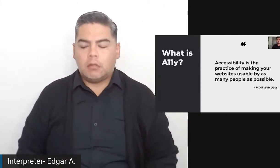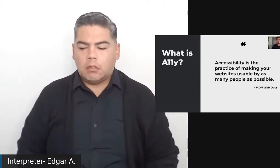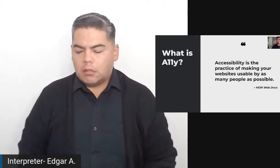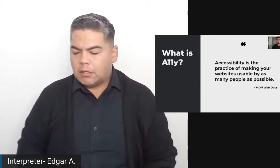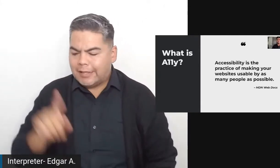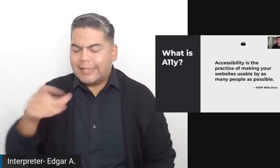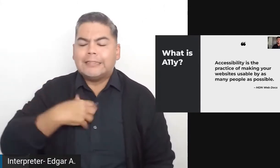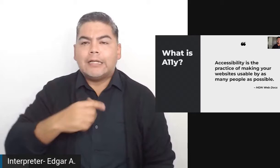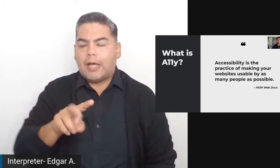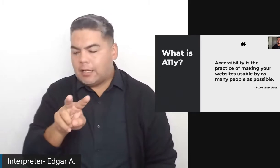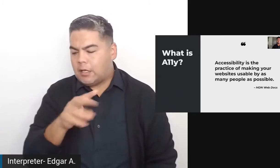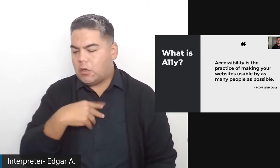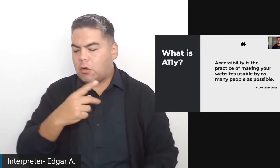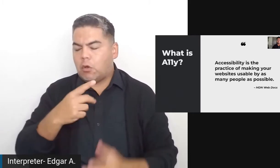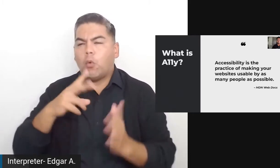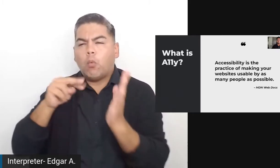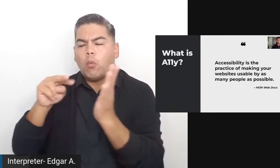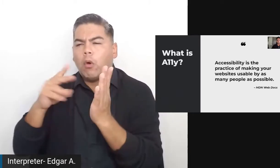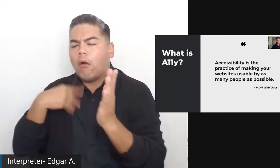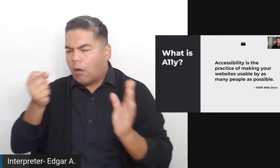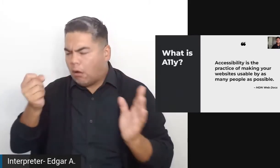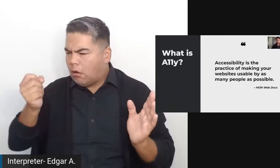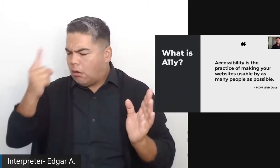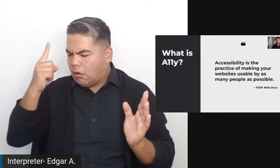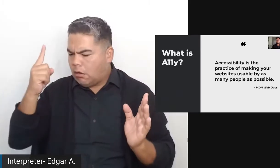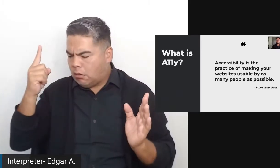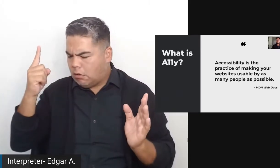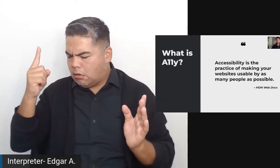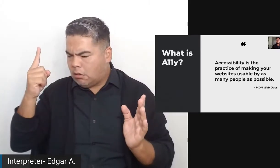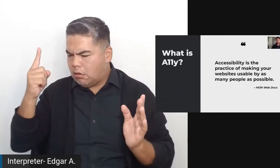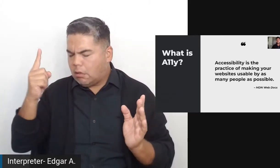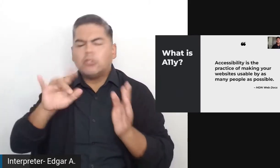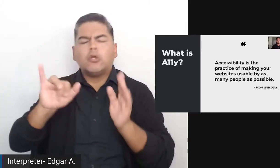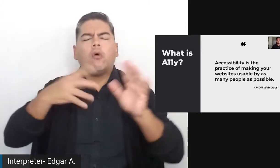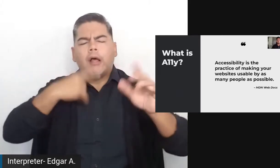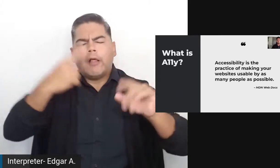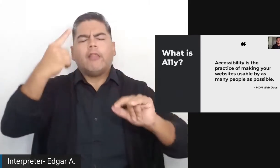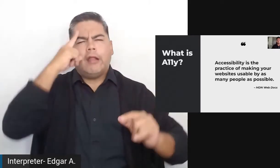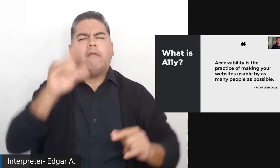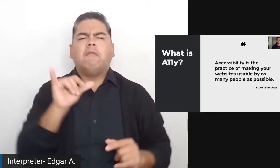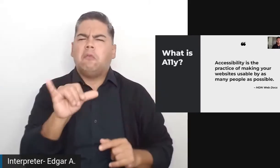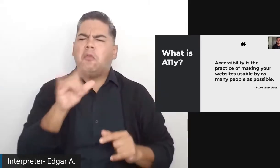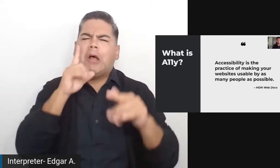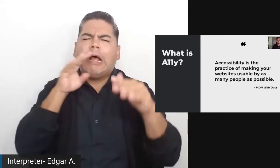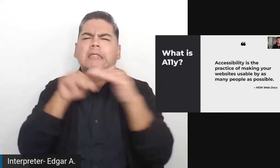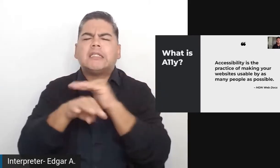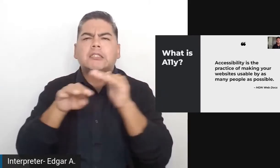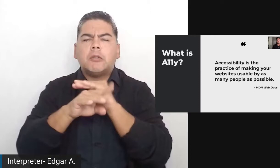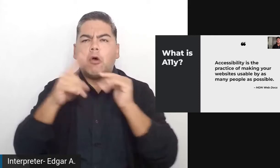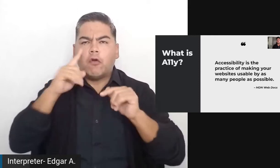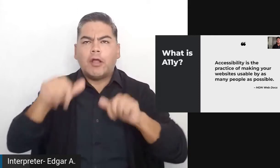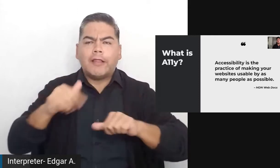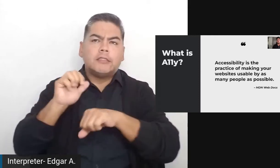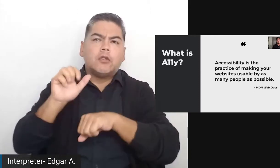because the kinds of things you would be doing in order to make accessibility friendly websites would mean